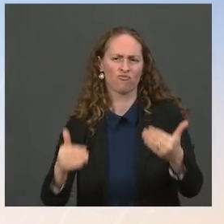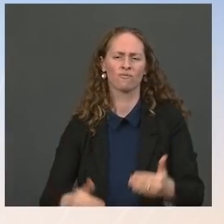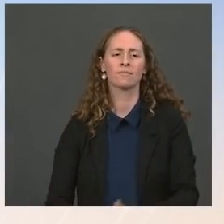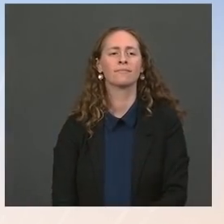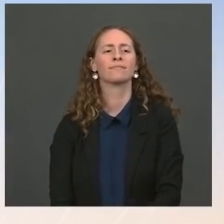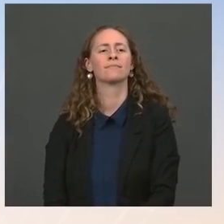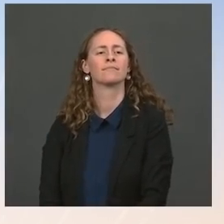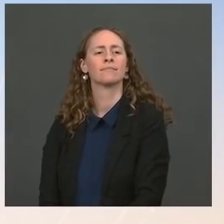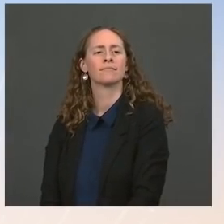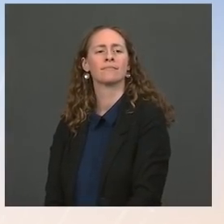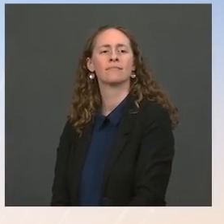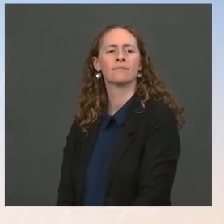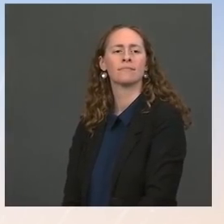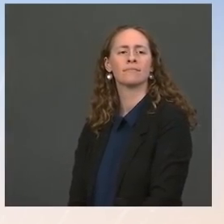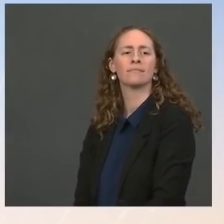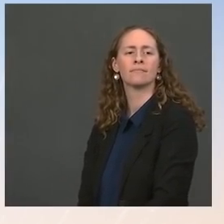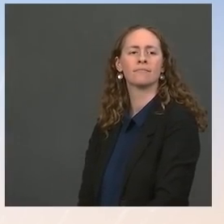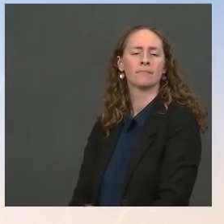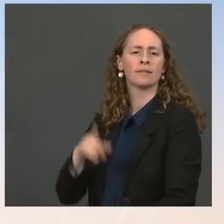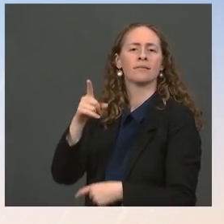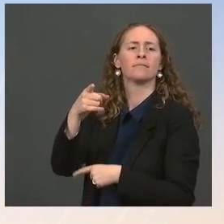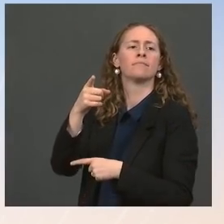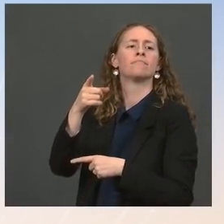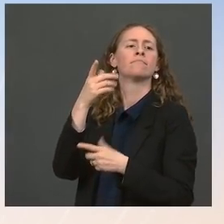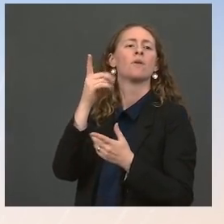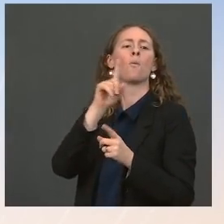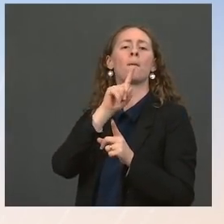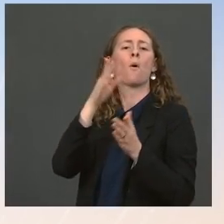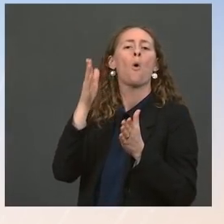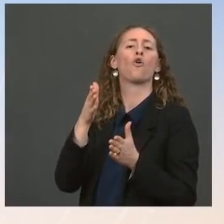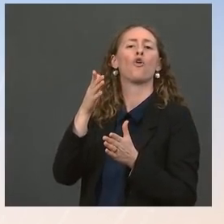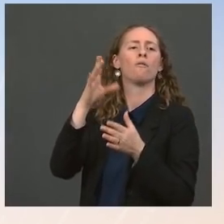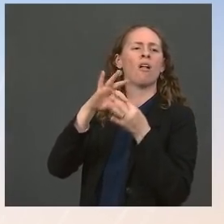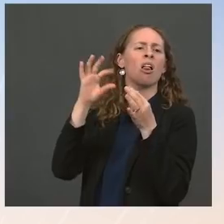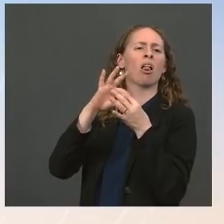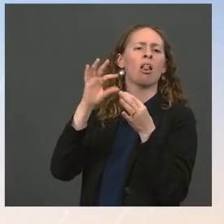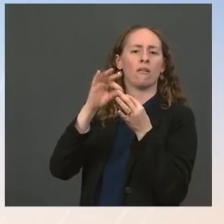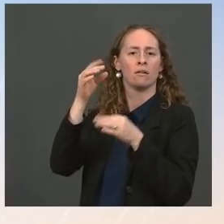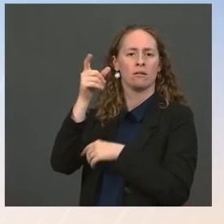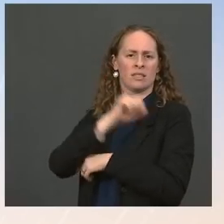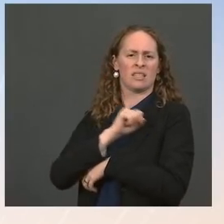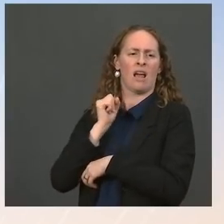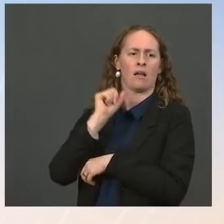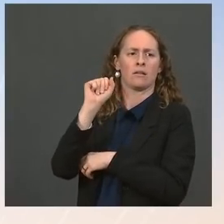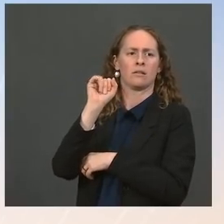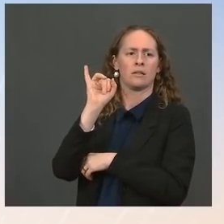she has directly communicated to the White House what she is and is not willing to do in these negotiations. Is that accurate?